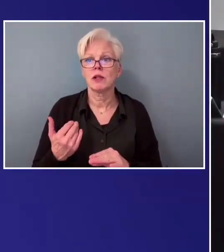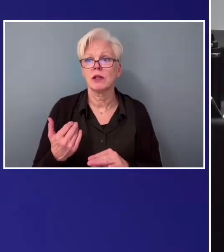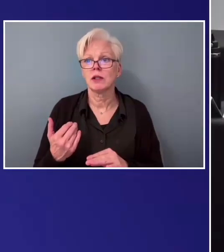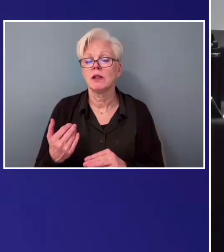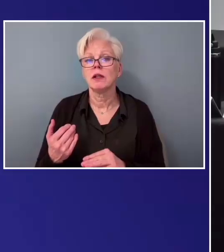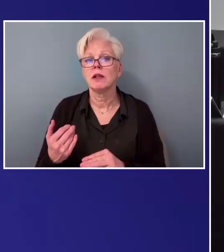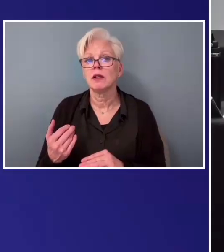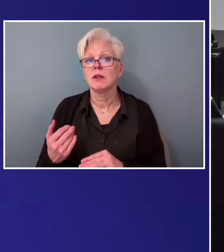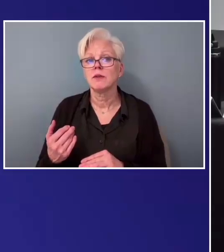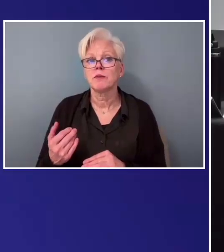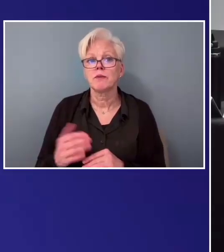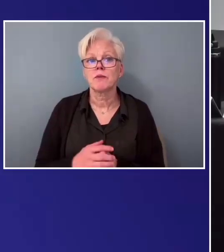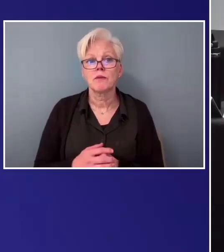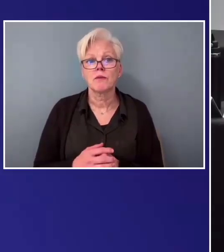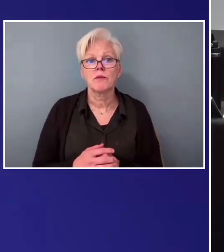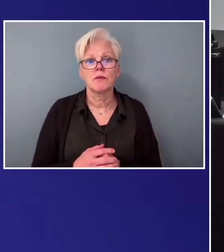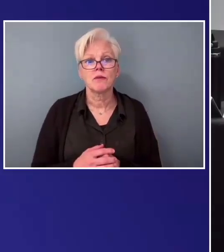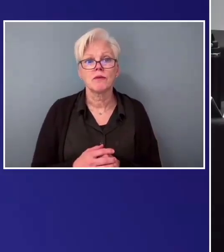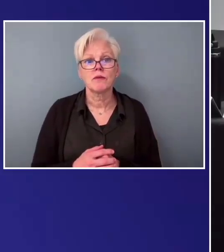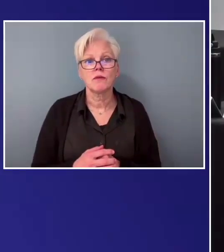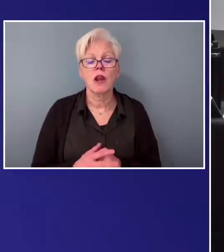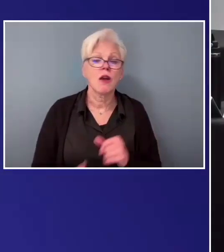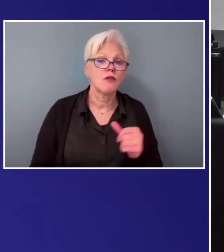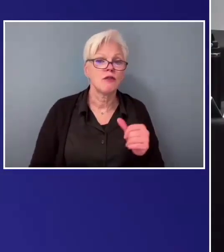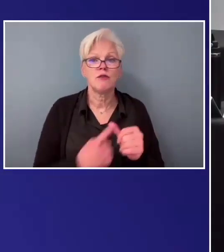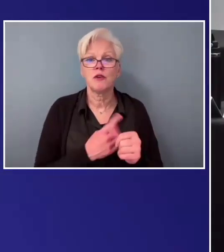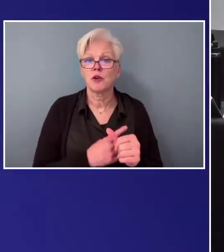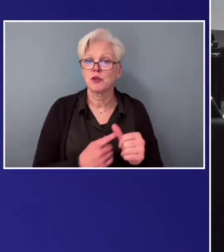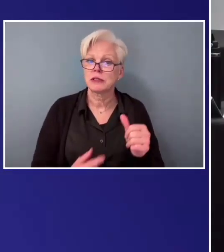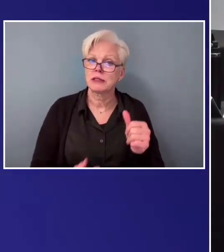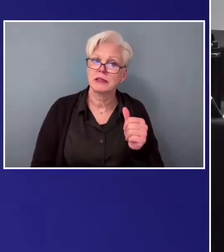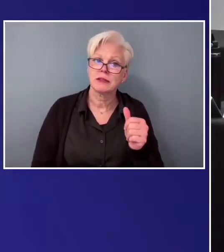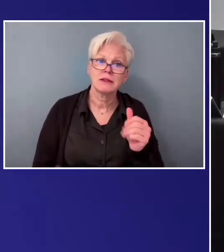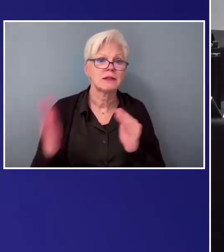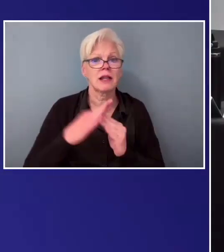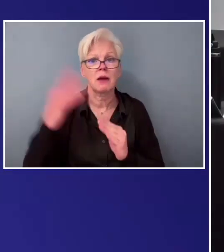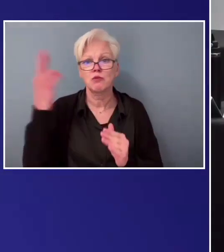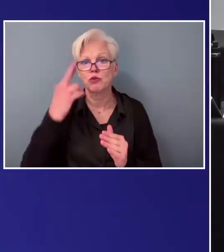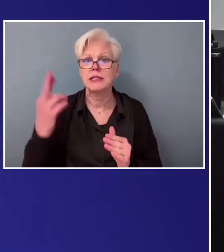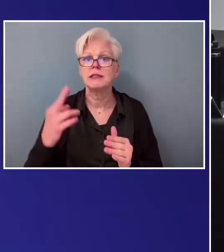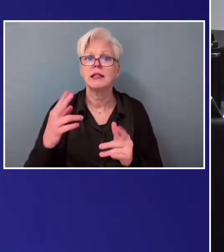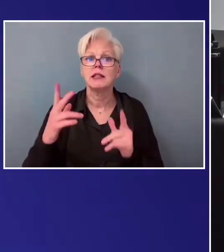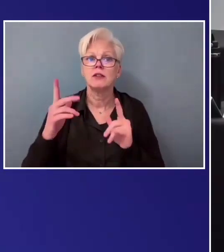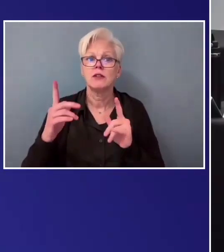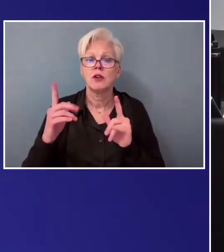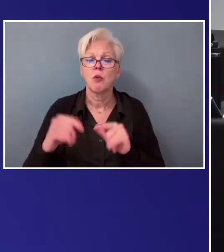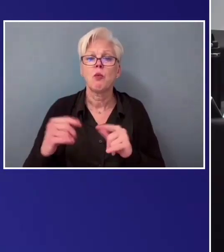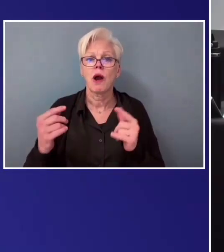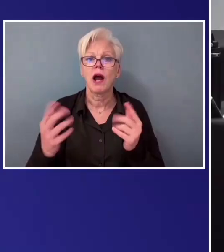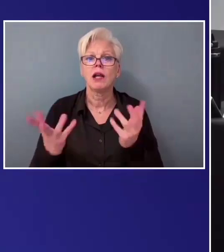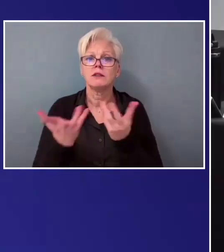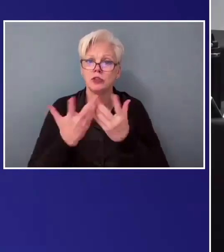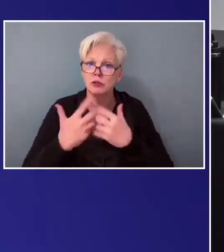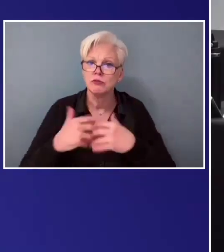I mean, the, the, the first and foremost reason was harmonization in the treatment of all programs alike.